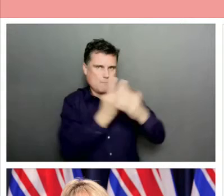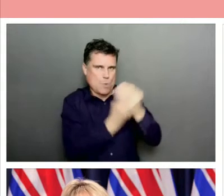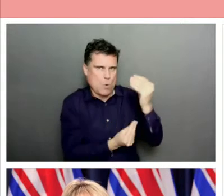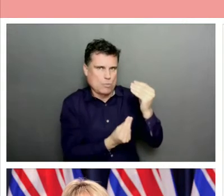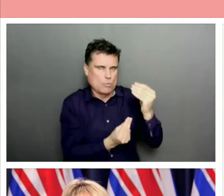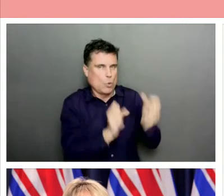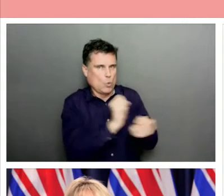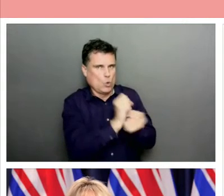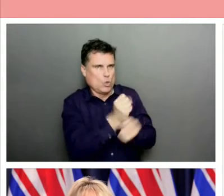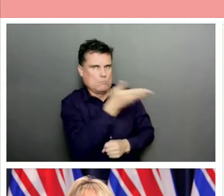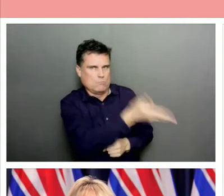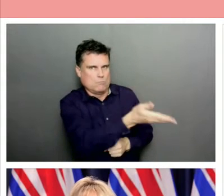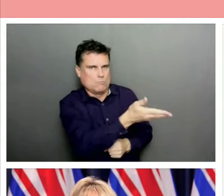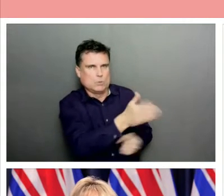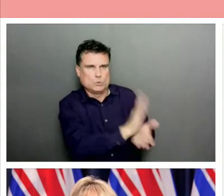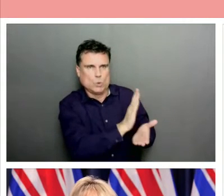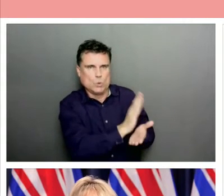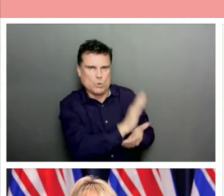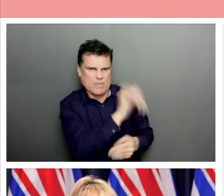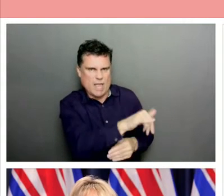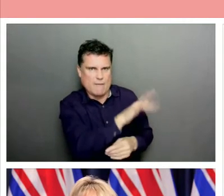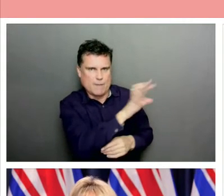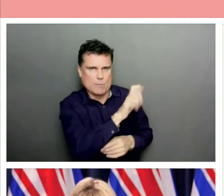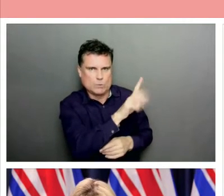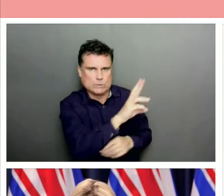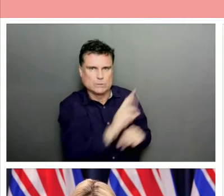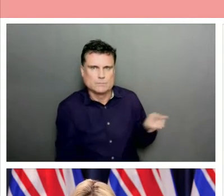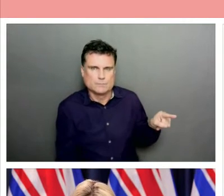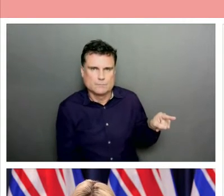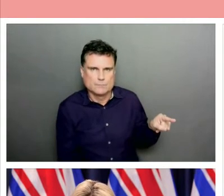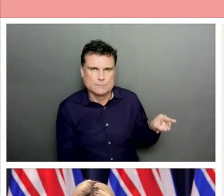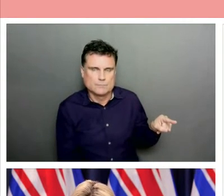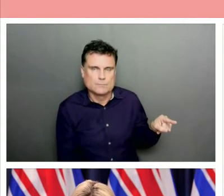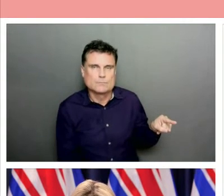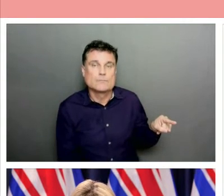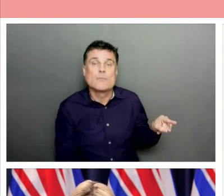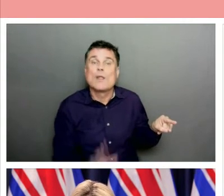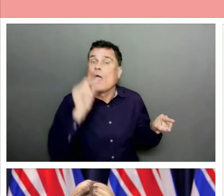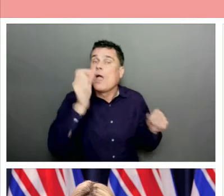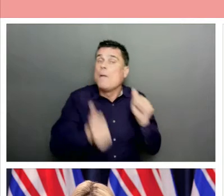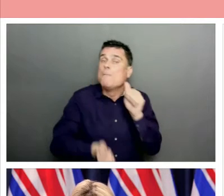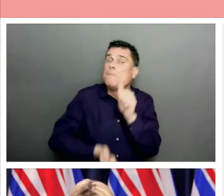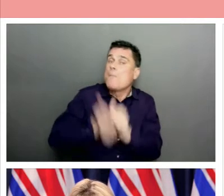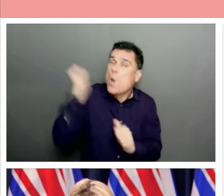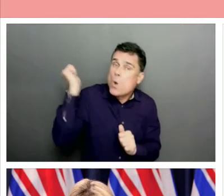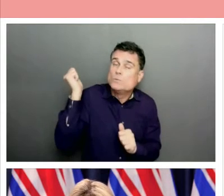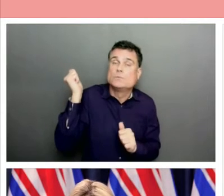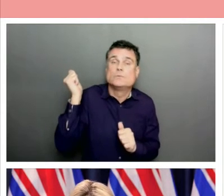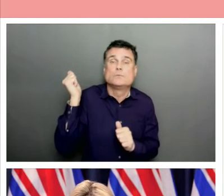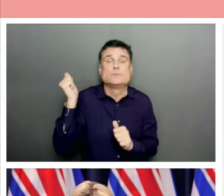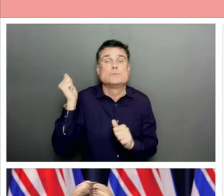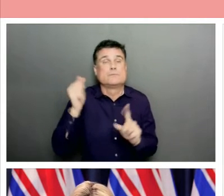the transmission, as we know, has been in the Lower Mainland, and the most exposures have also been in